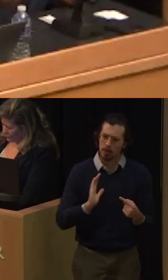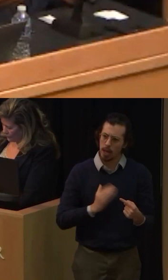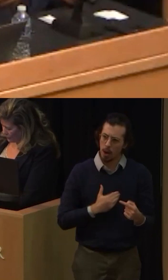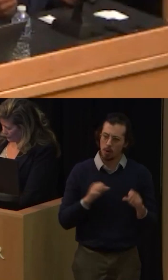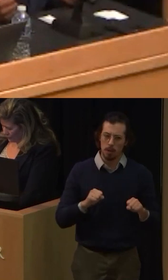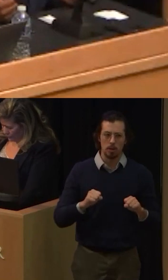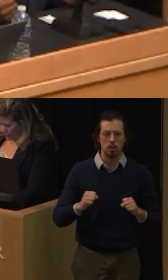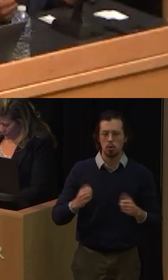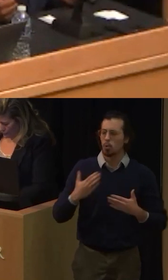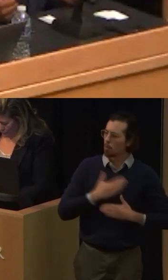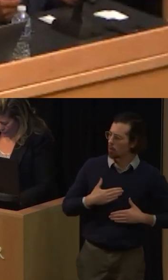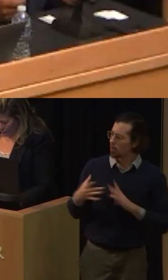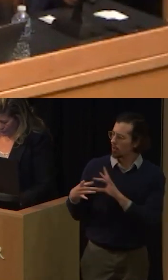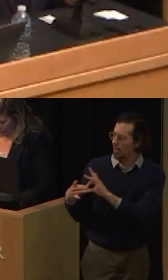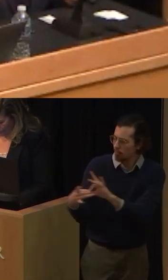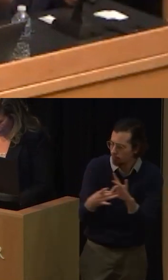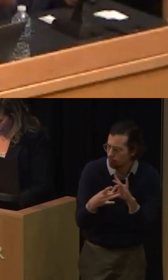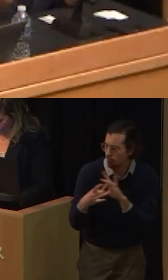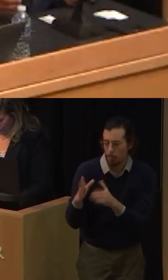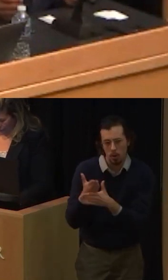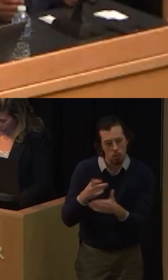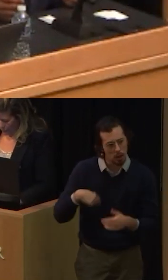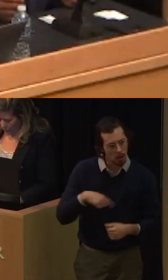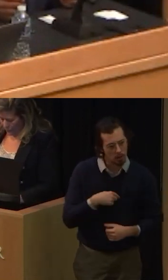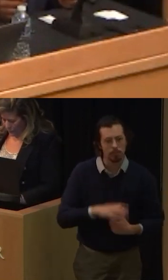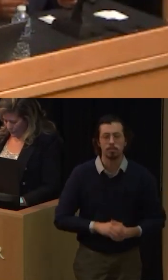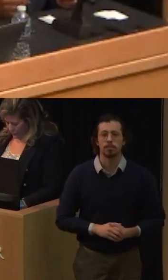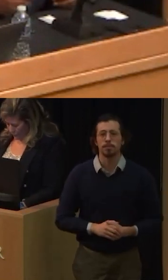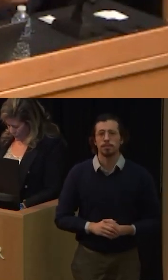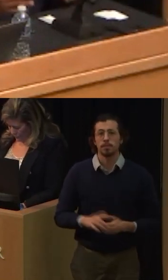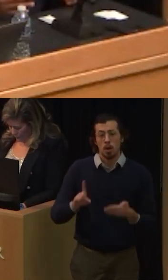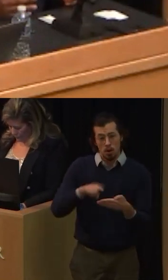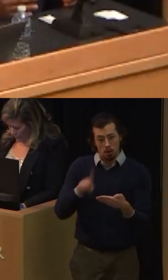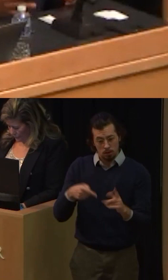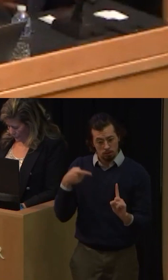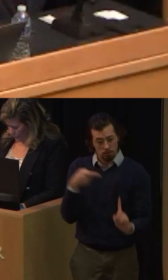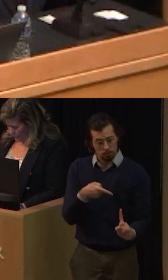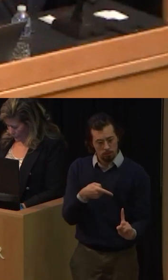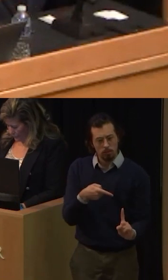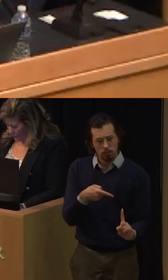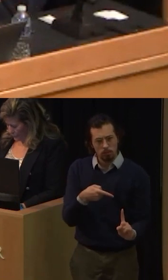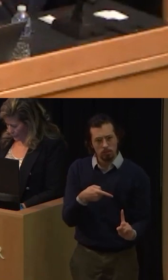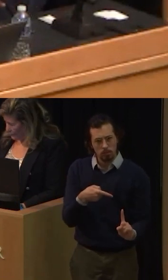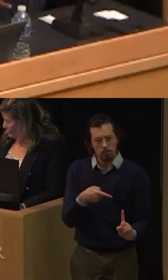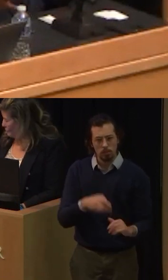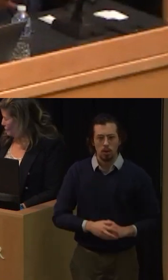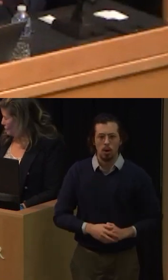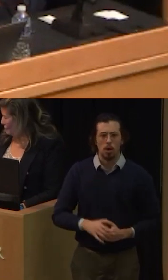that network of mutuality. The consequence there for us is that we have seen a massive contraction